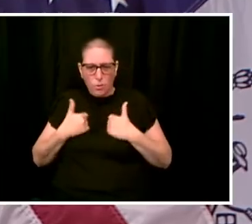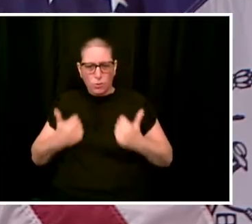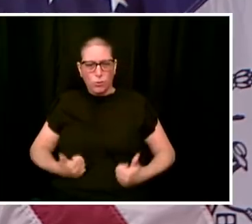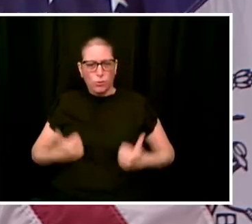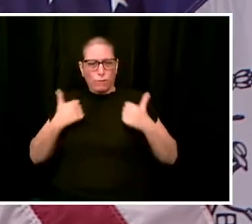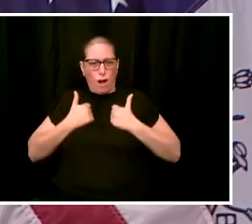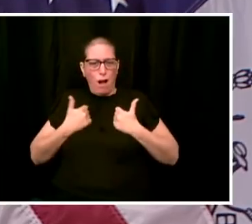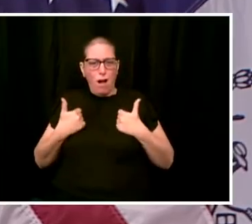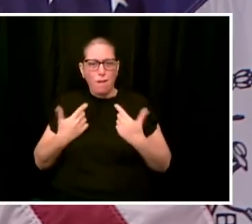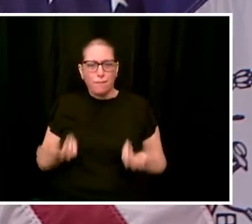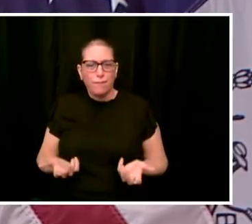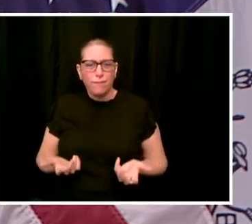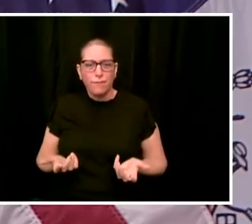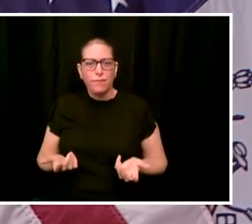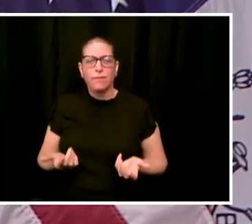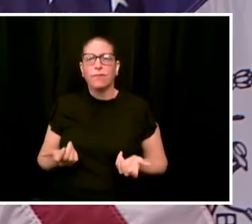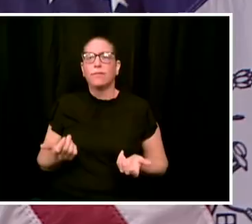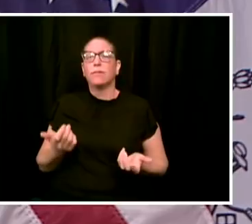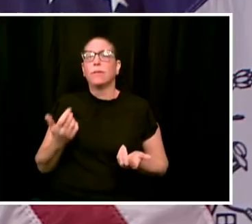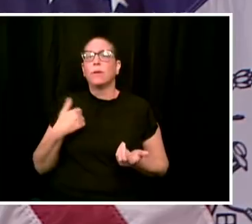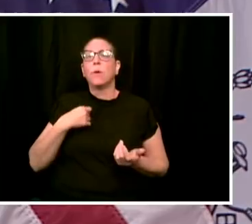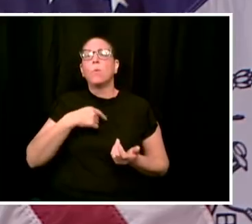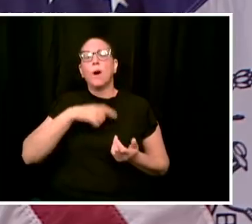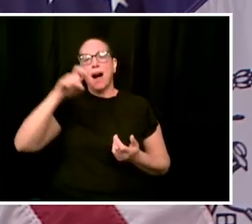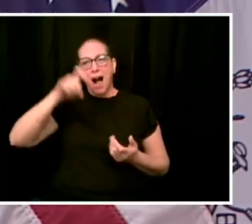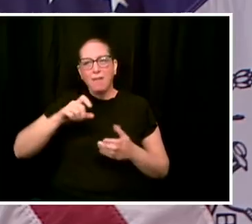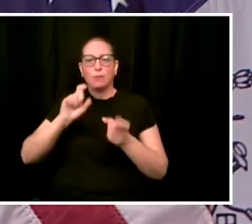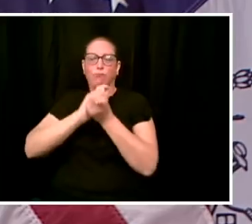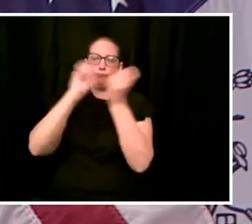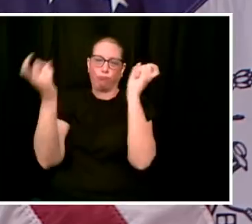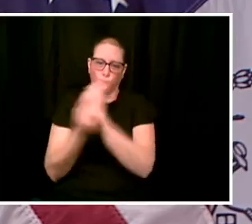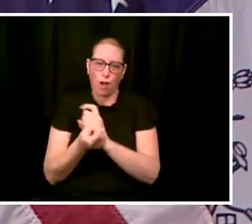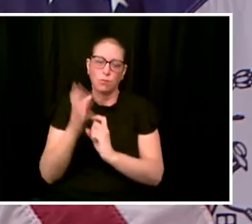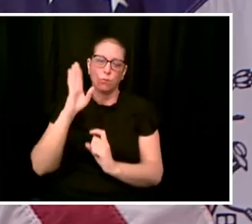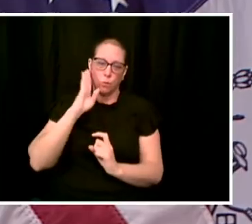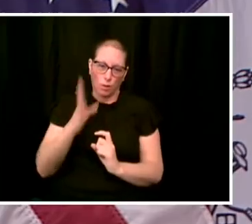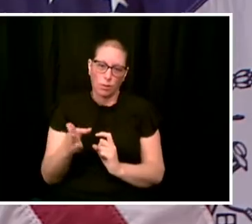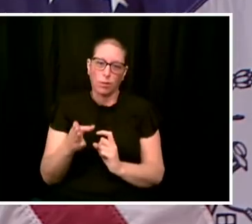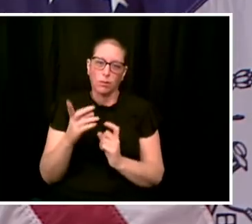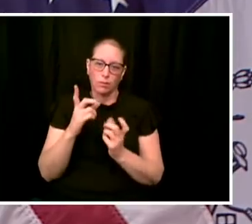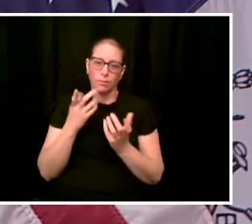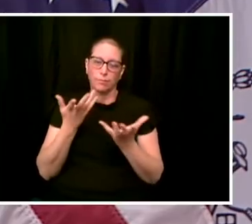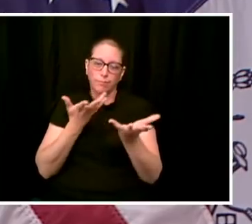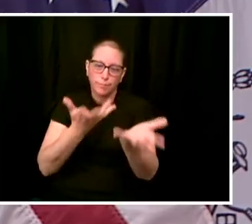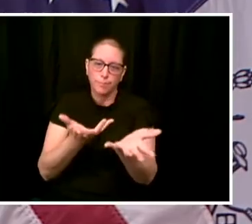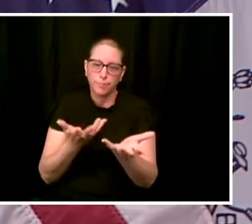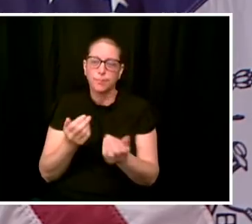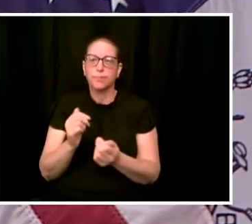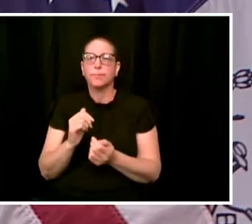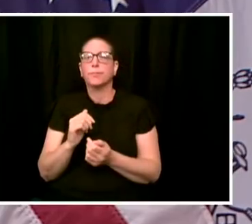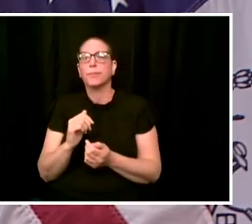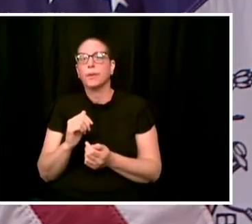ETHY'RE WORRIED ABUTO SURVALIV, SO WE DON'T KNOW THAT WE CAN DO WHAT WE DID